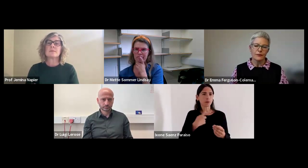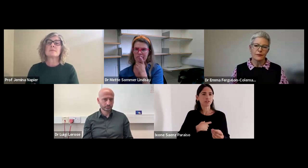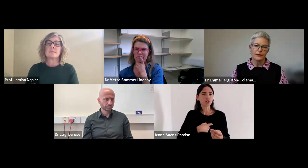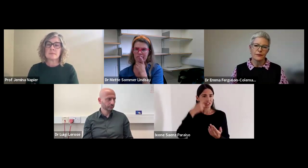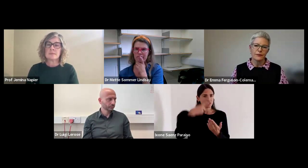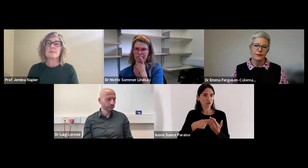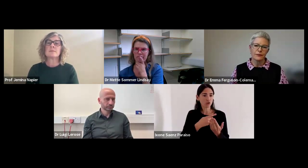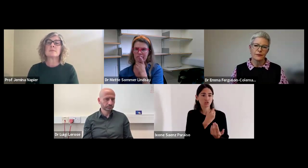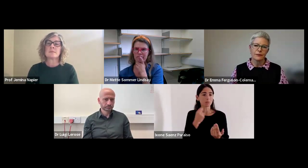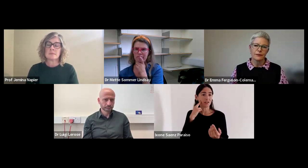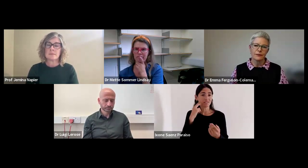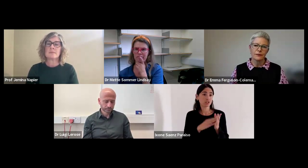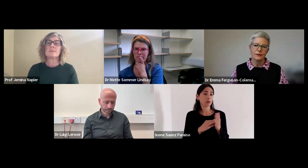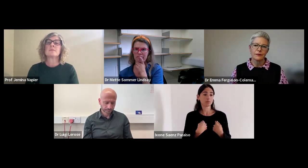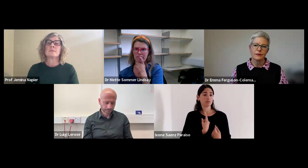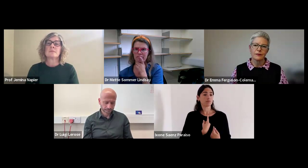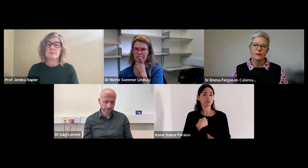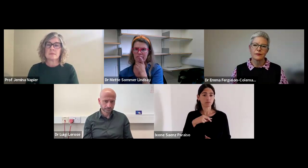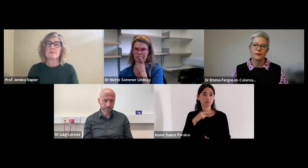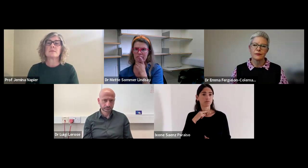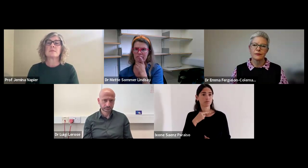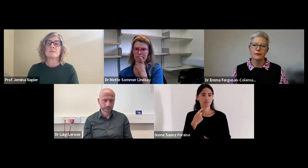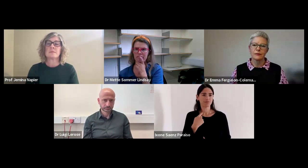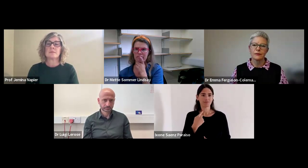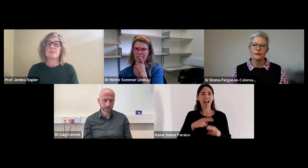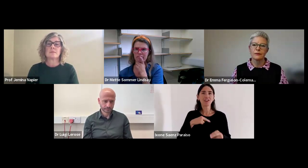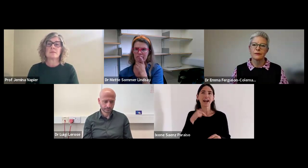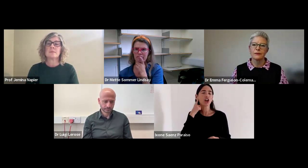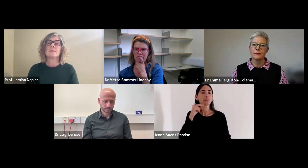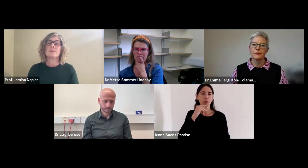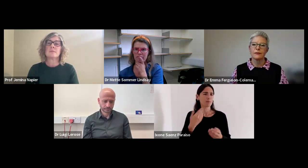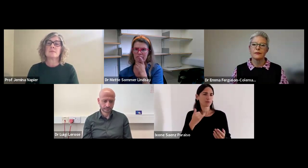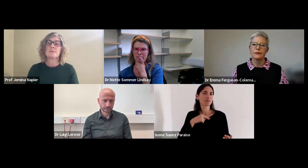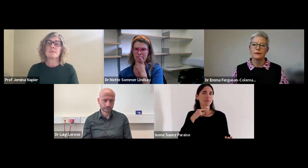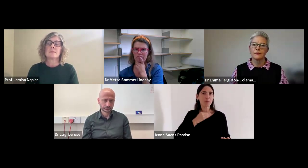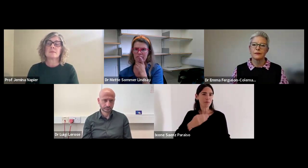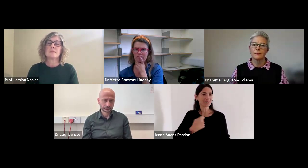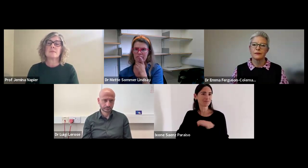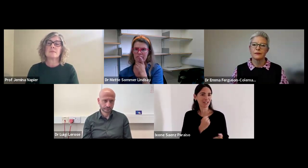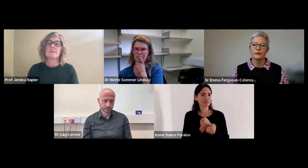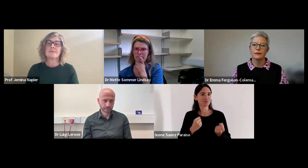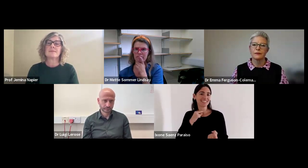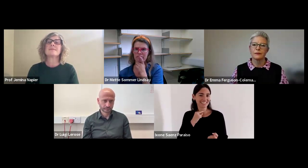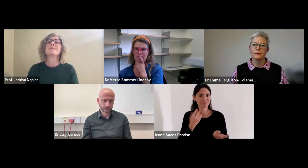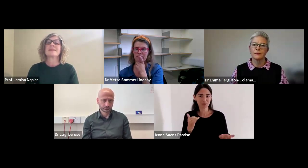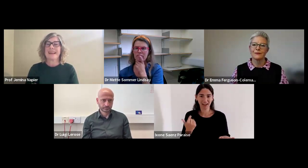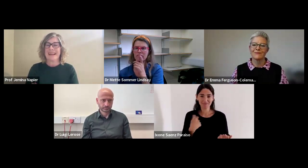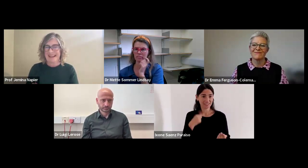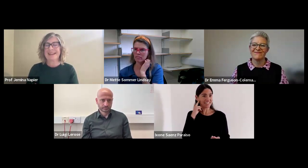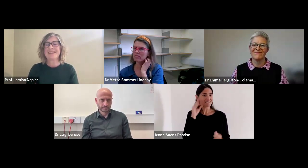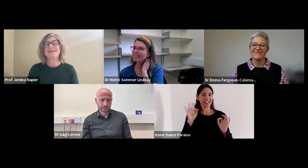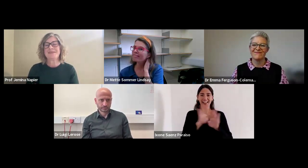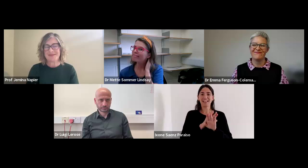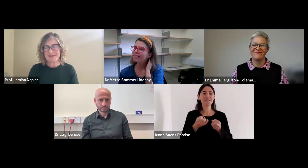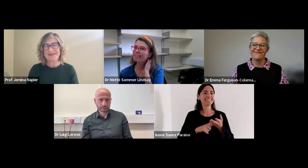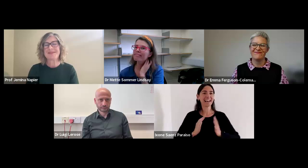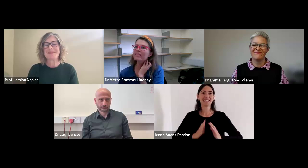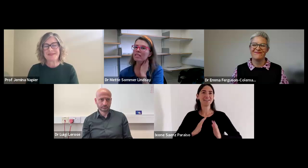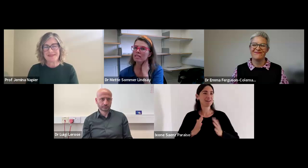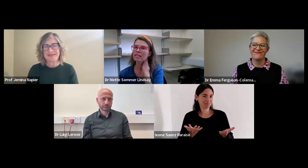but as regards interpreters, it's a personal decision. So for me I would probably - if I spoke